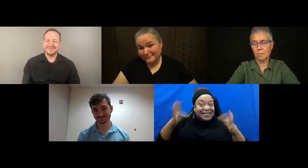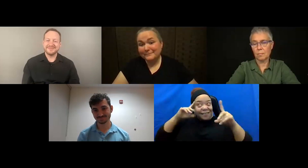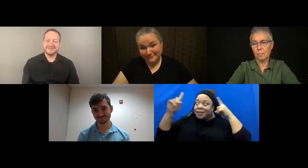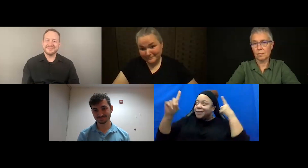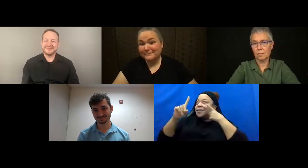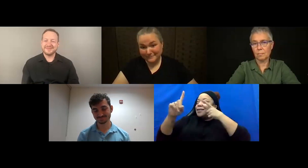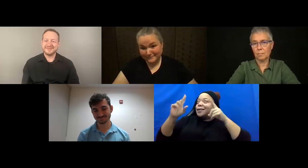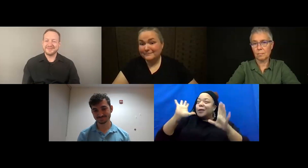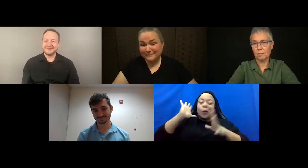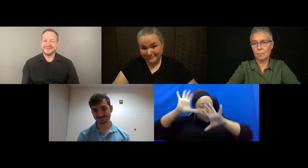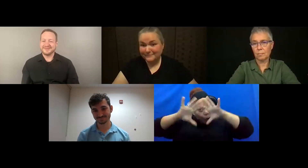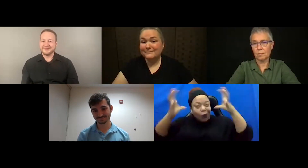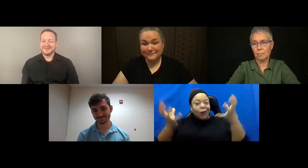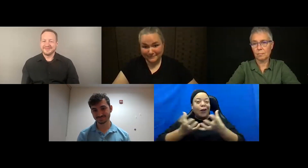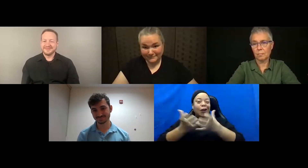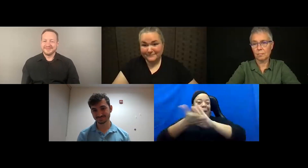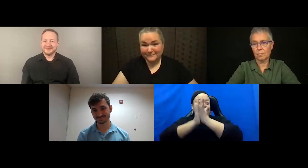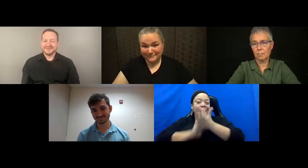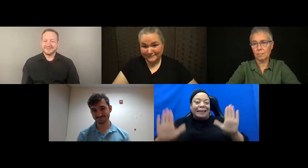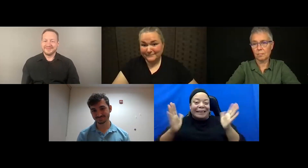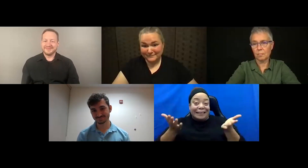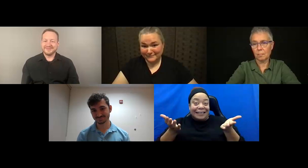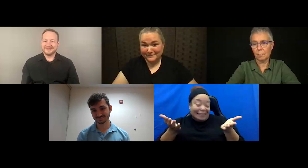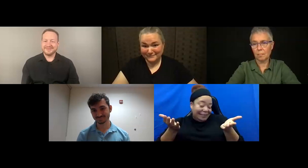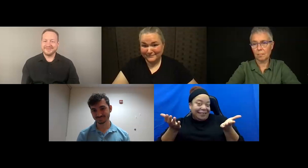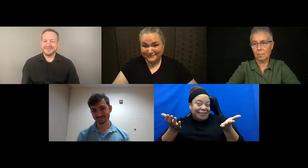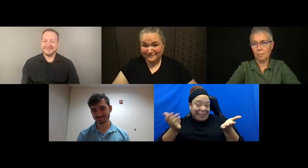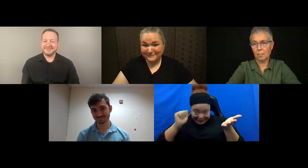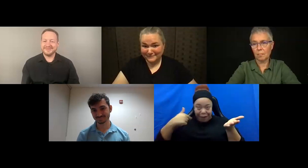it! It's never arrived. We can dream it. We can wish for it all we want. You know we wish for